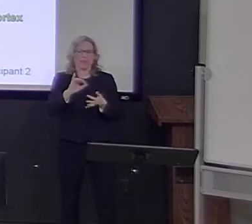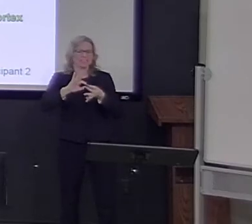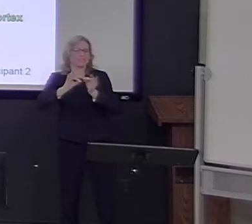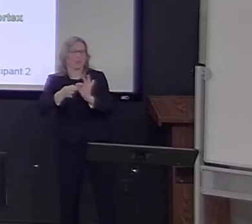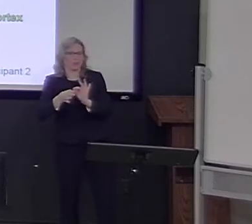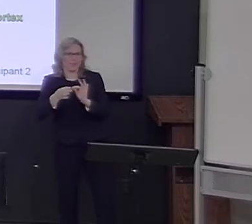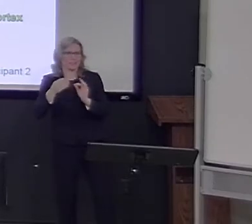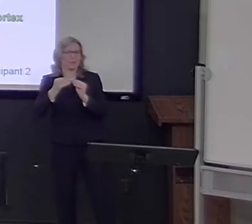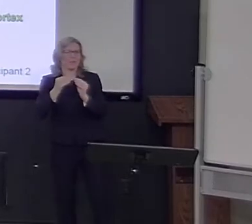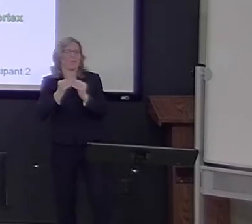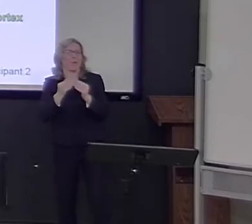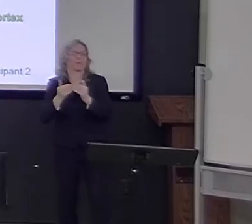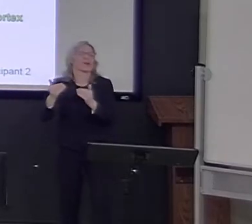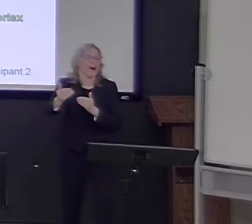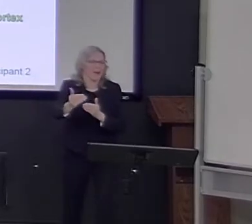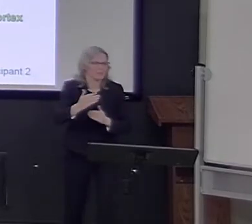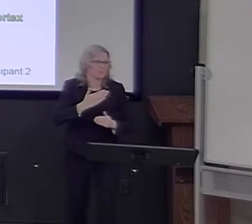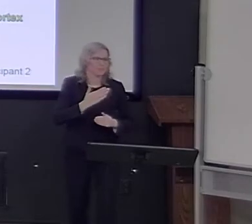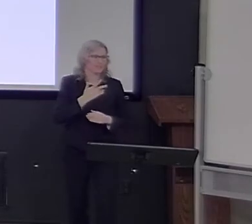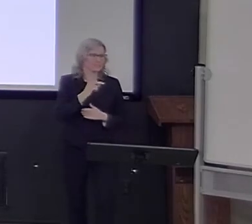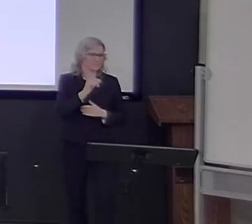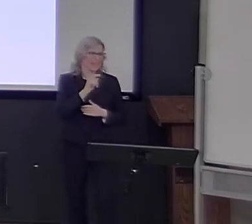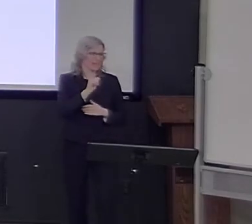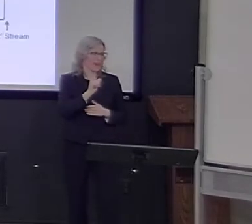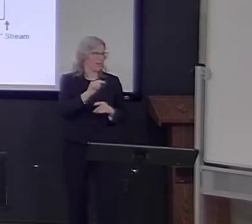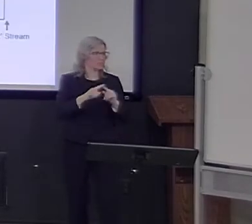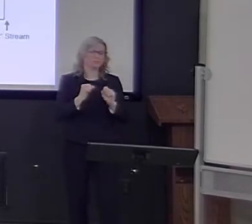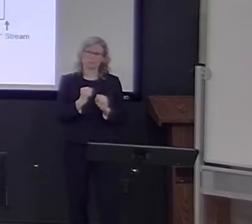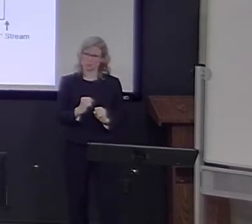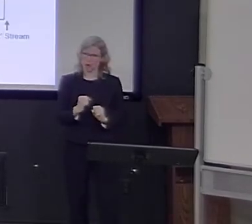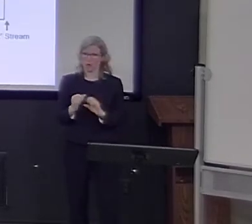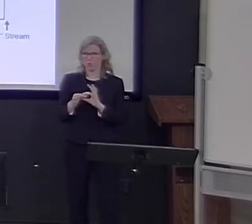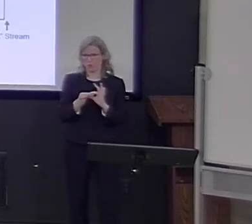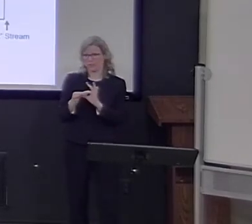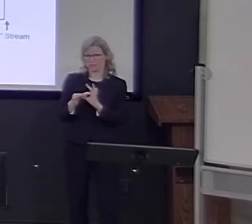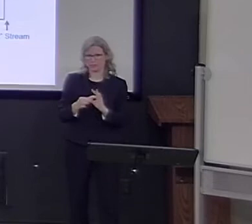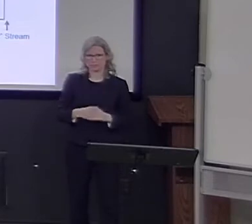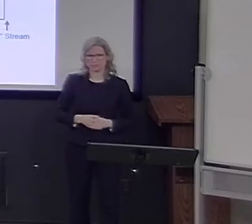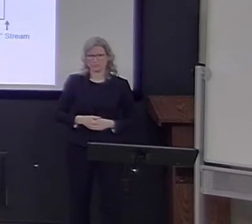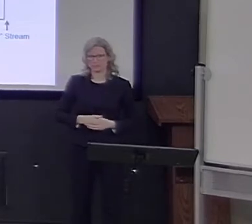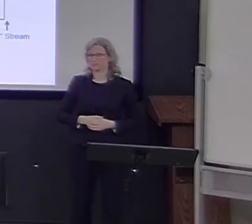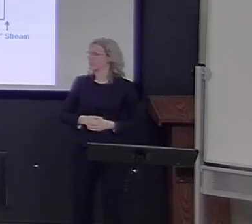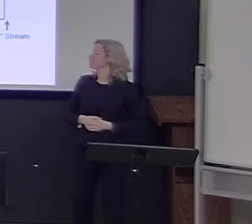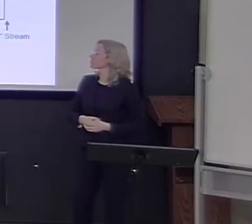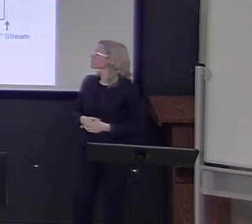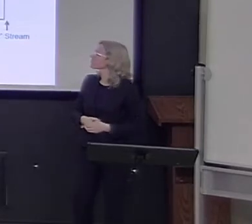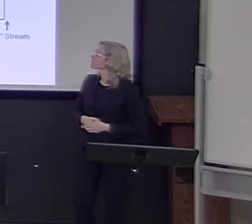but nonetheless, it's a very strong correlation. Okay, so what do we have?